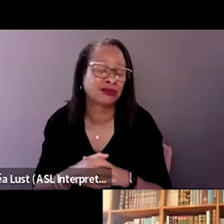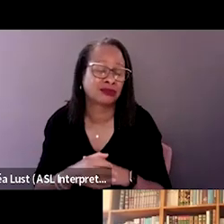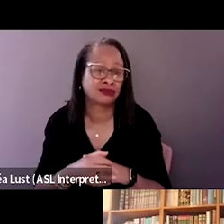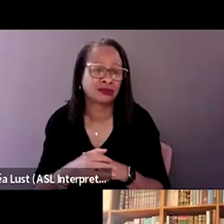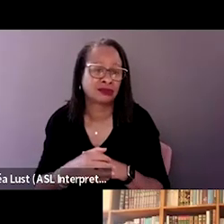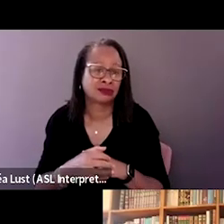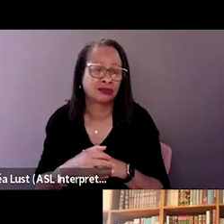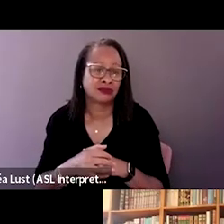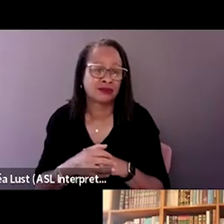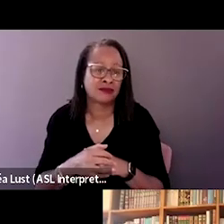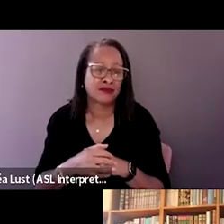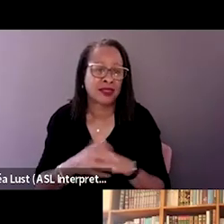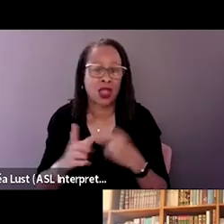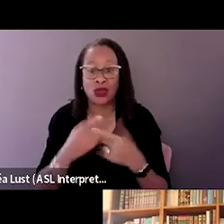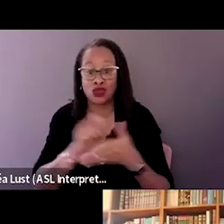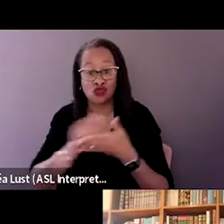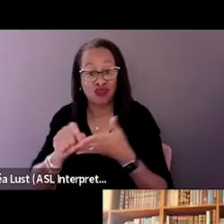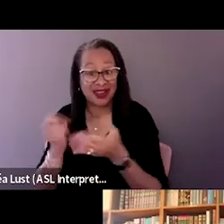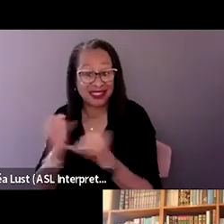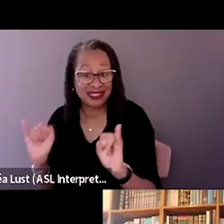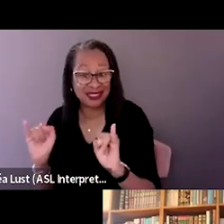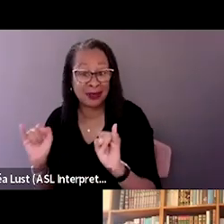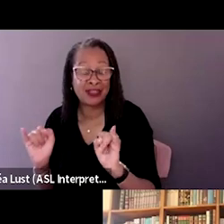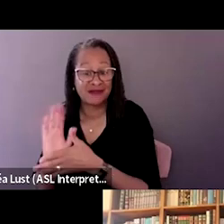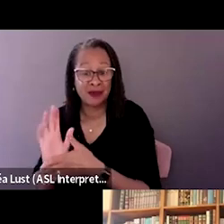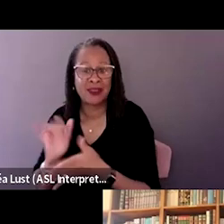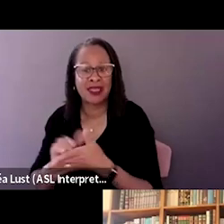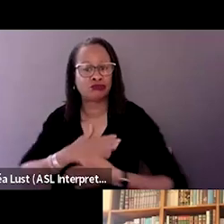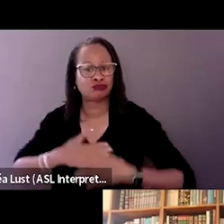when you run an independent fund. Do you appreciate more the voices